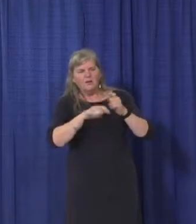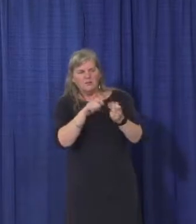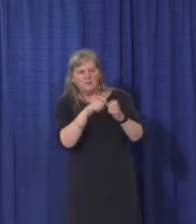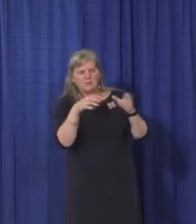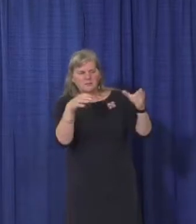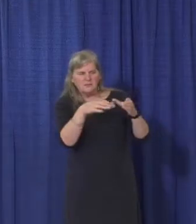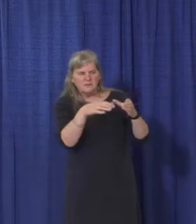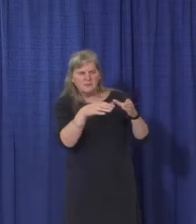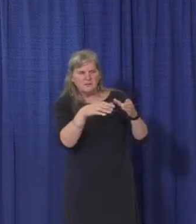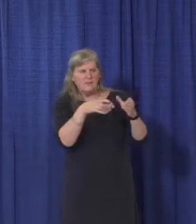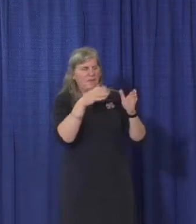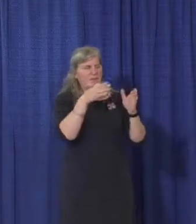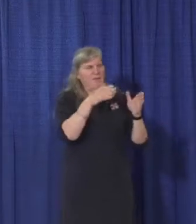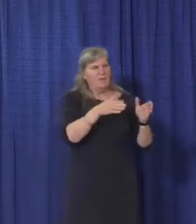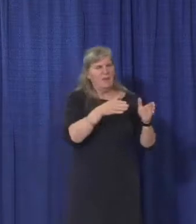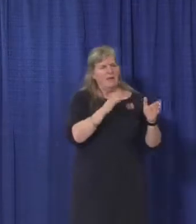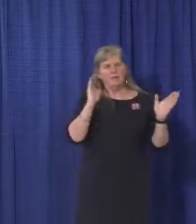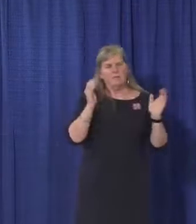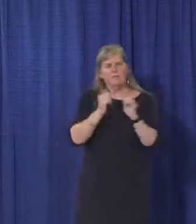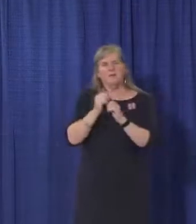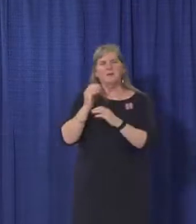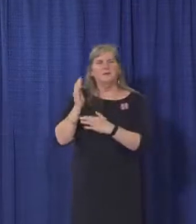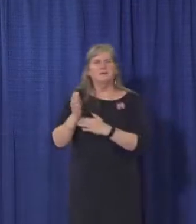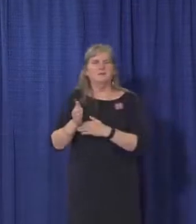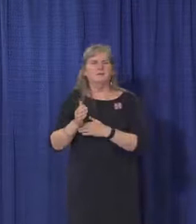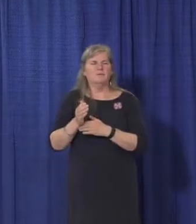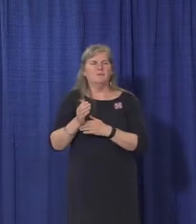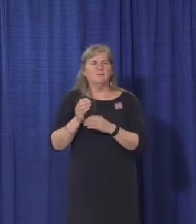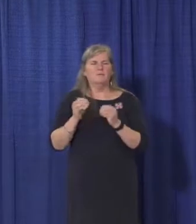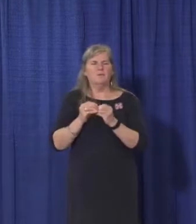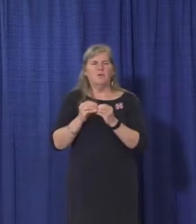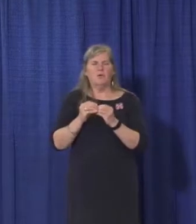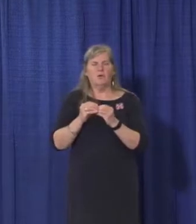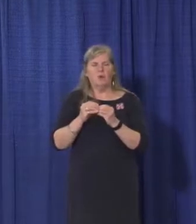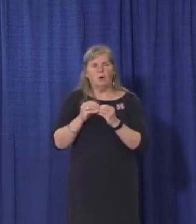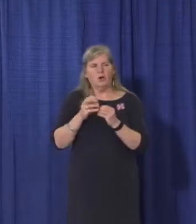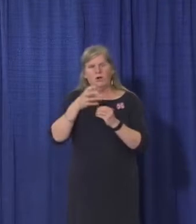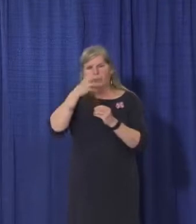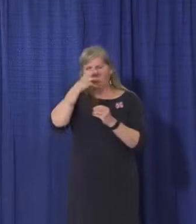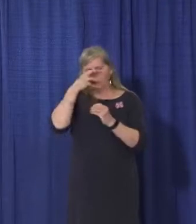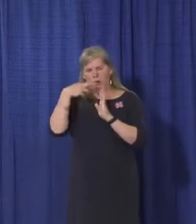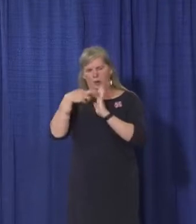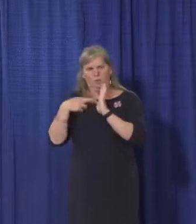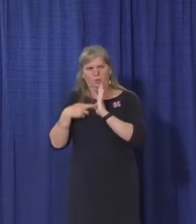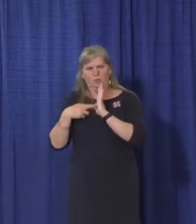Can you explain the comparison of that to tightening up restrictions again and why that